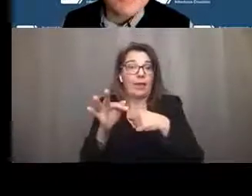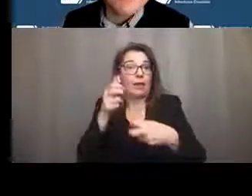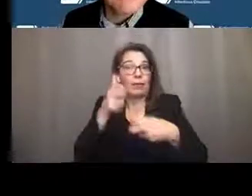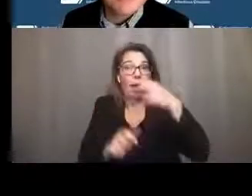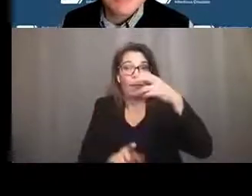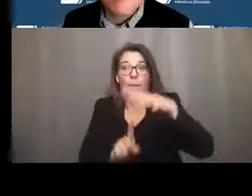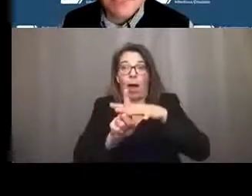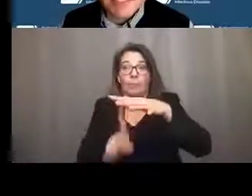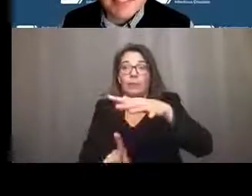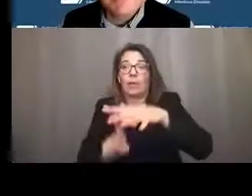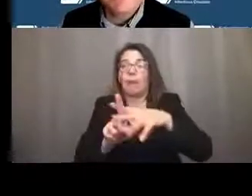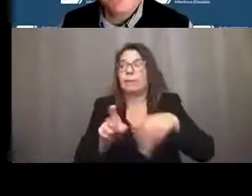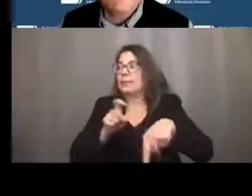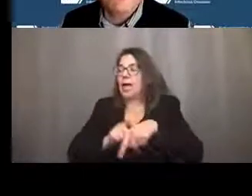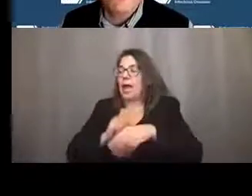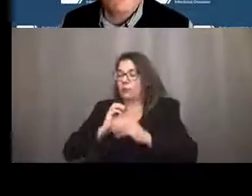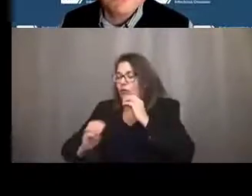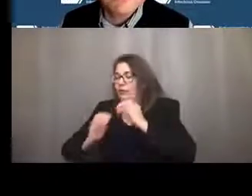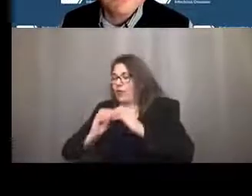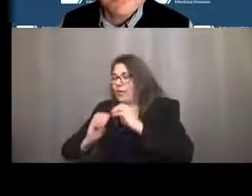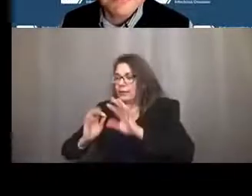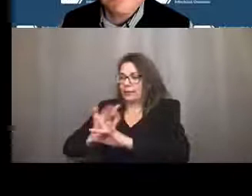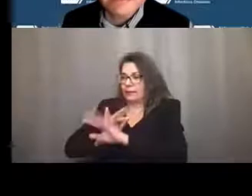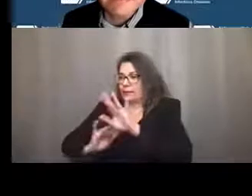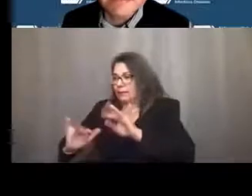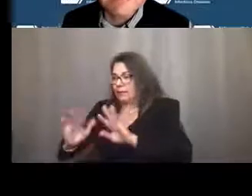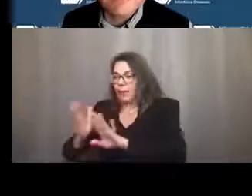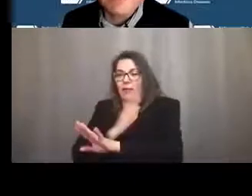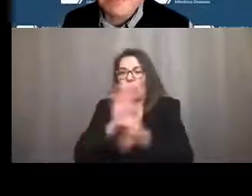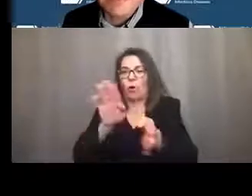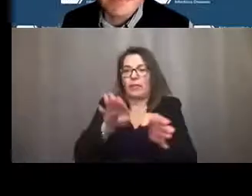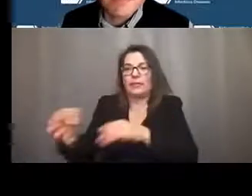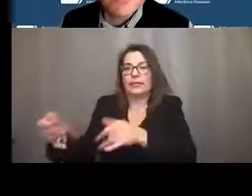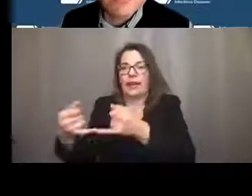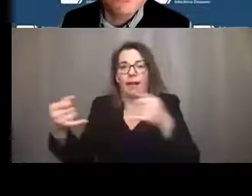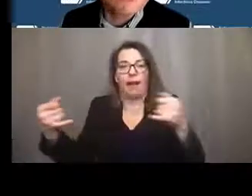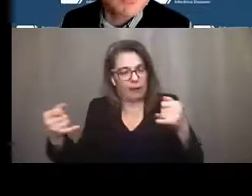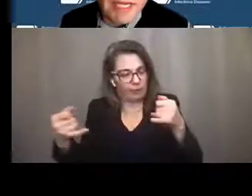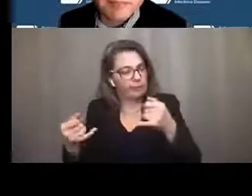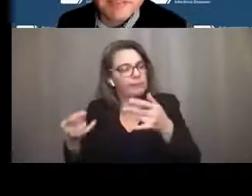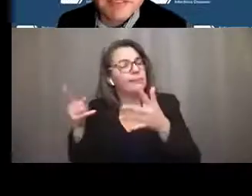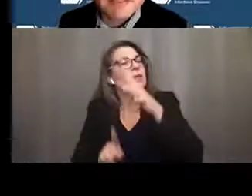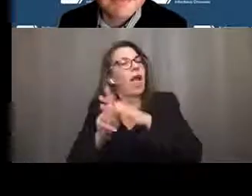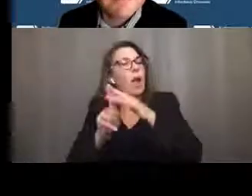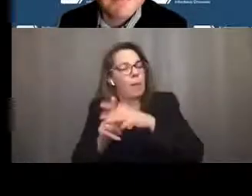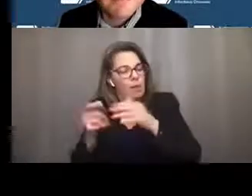you'll have time to fix them before the deadline. This is something that's come up with numerous applicants.